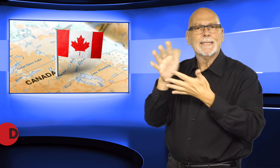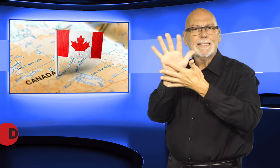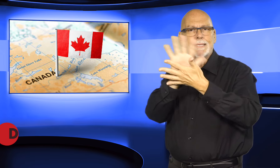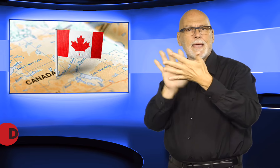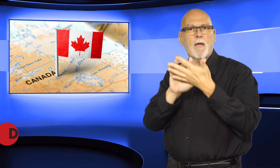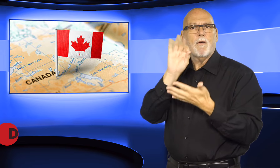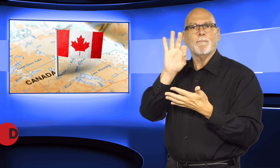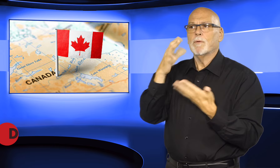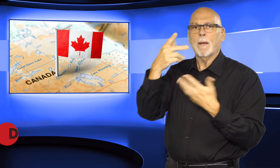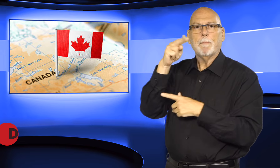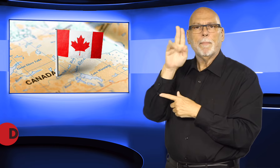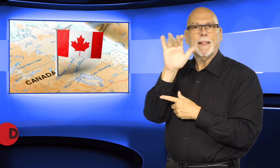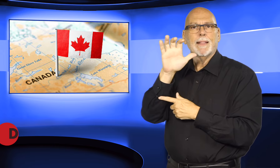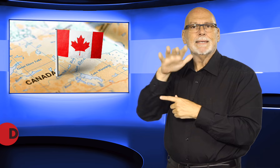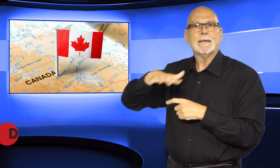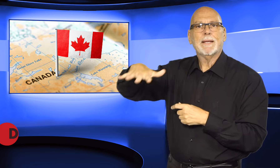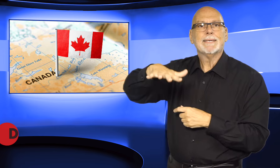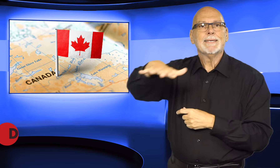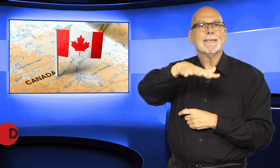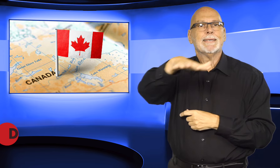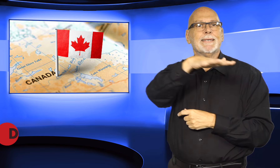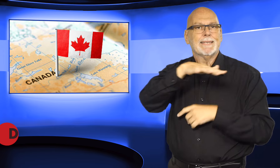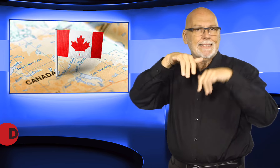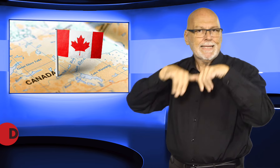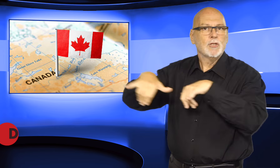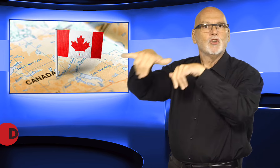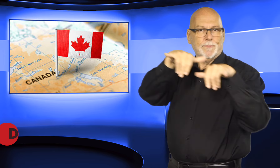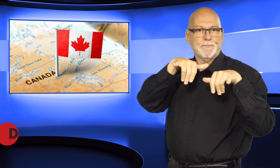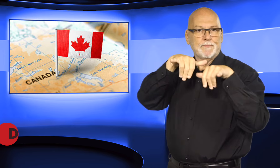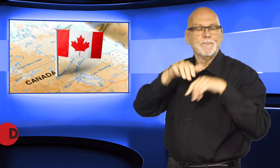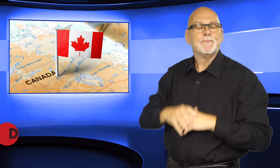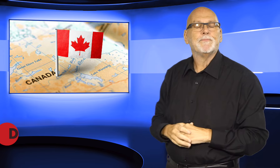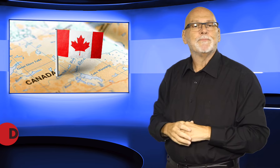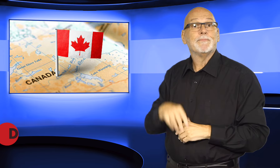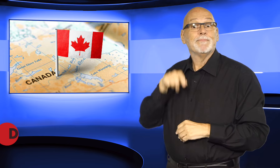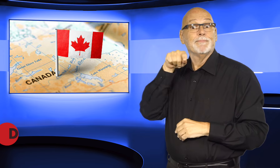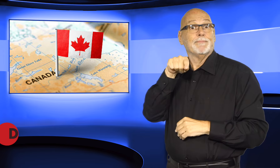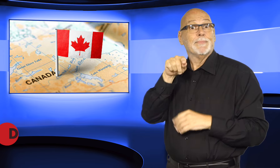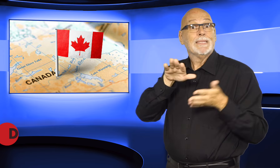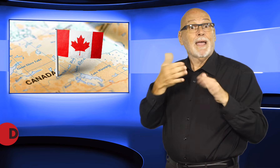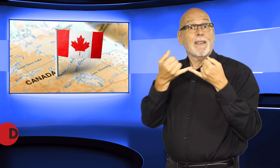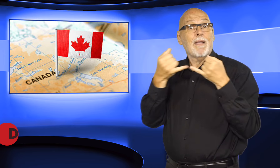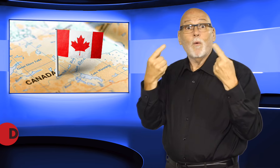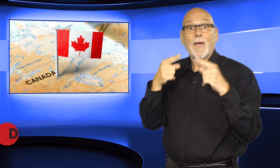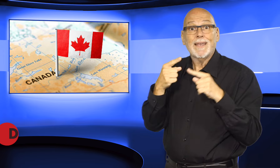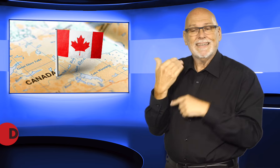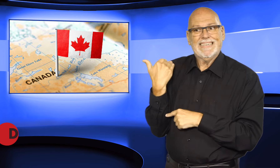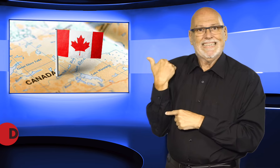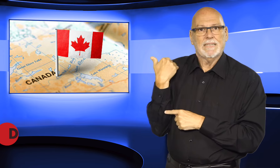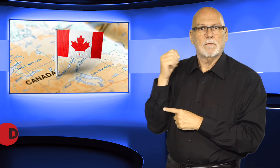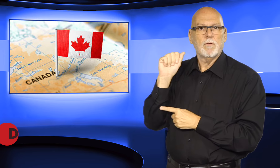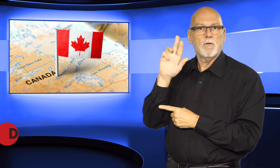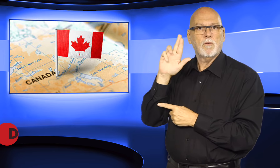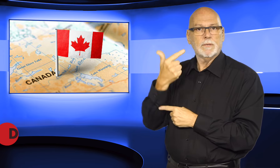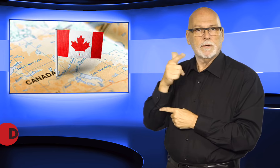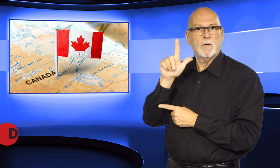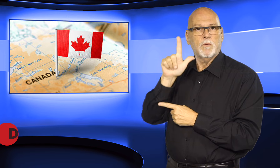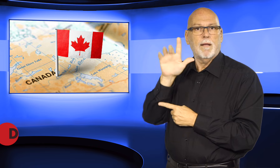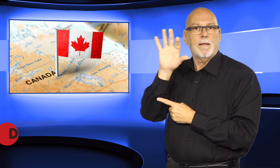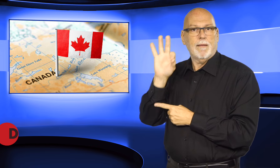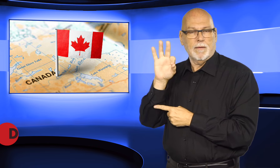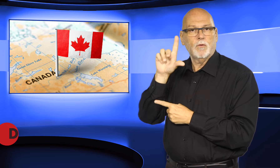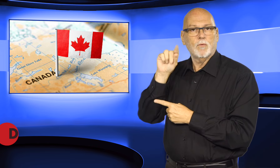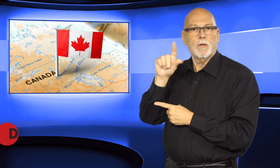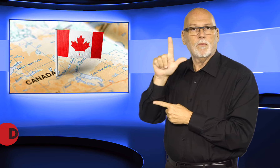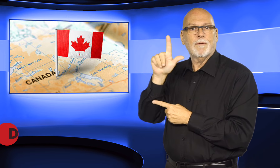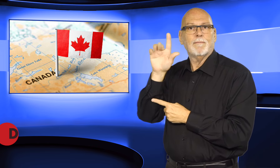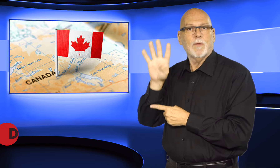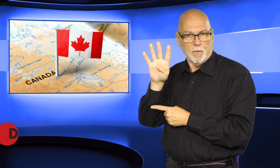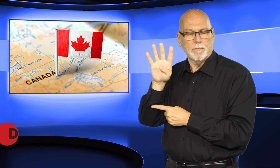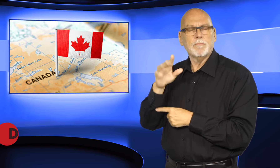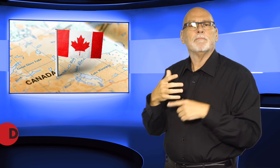for the “Design of Public Spaces” standard. The deadline is August 29, 2024.